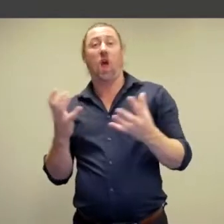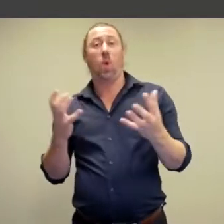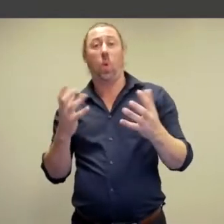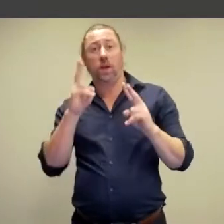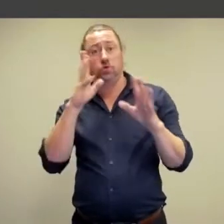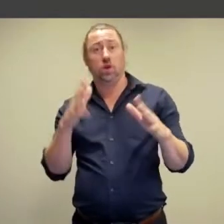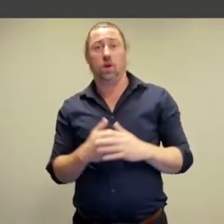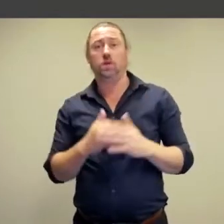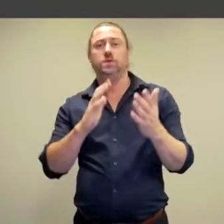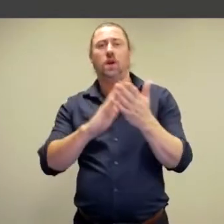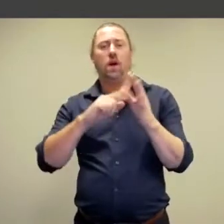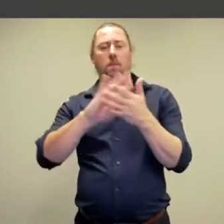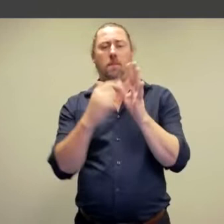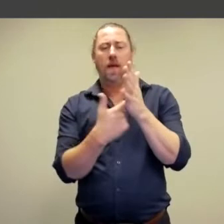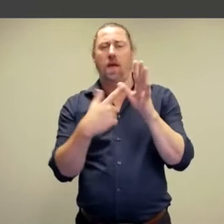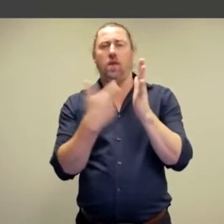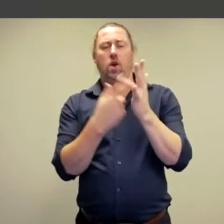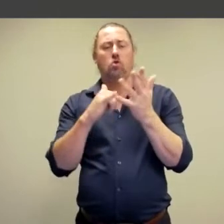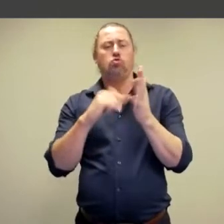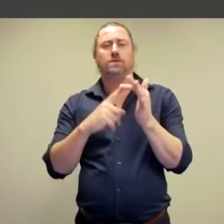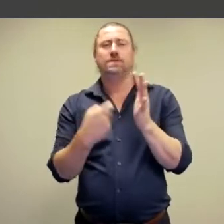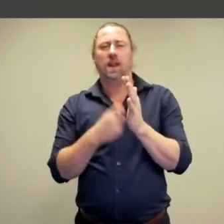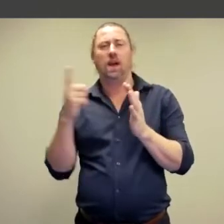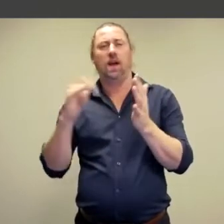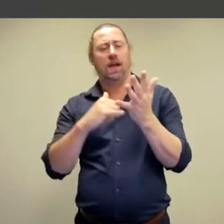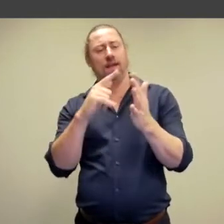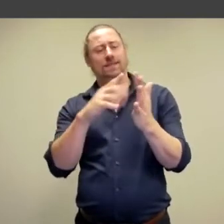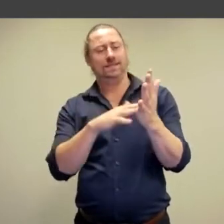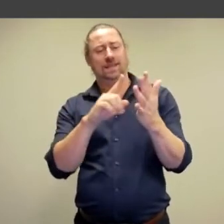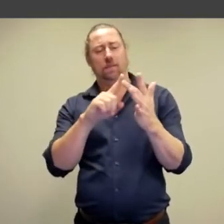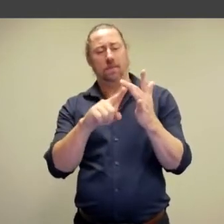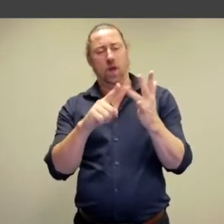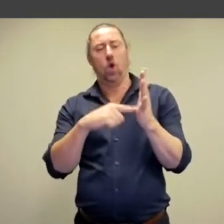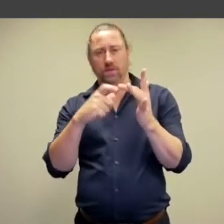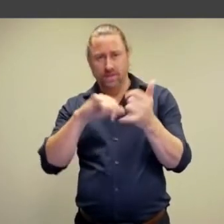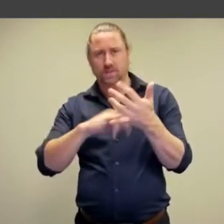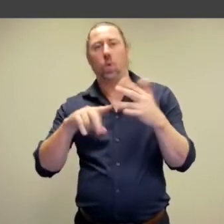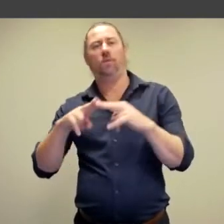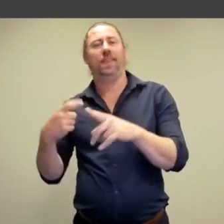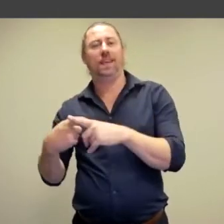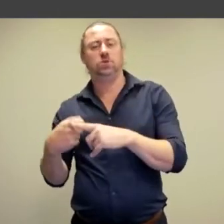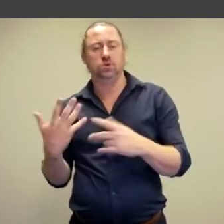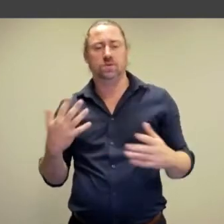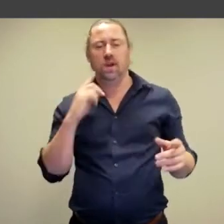Martha Rosler's semiotics of the kitchen is a